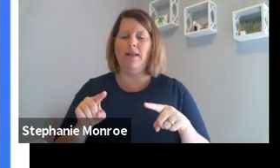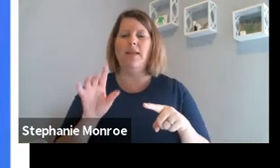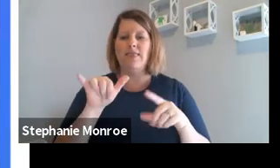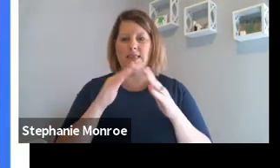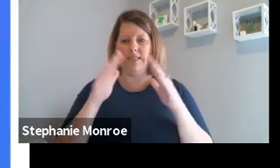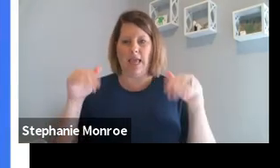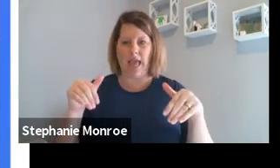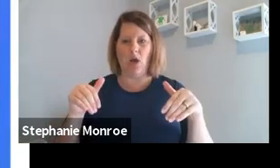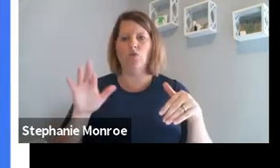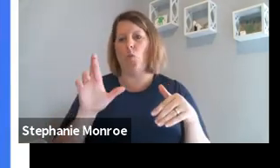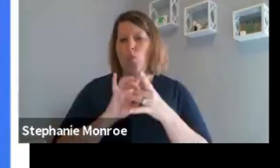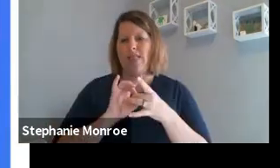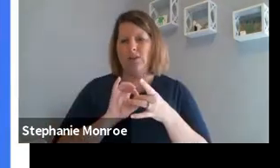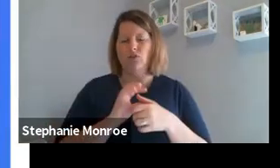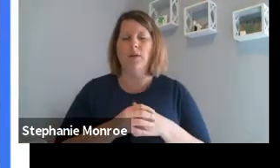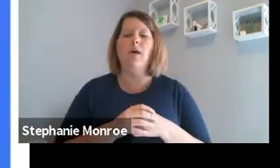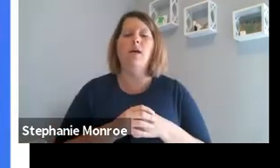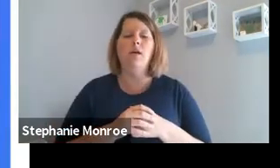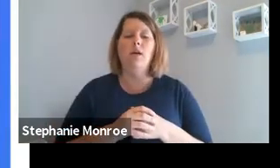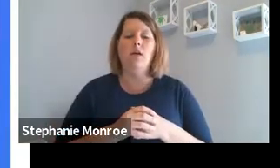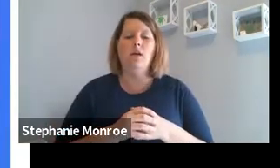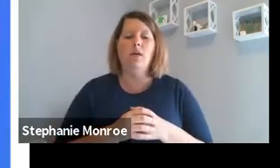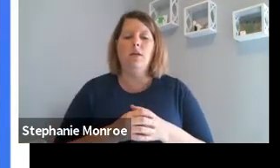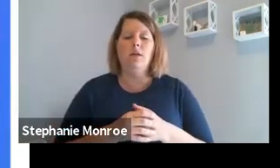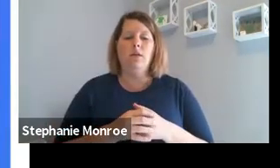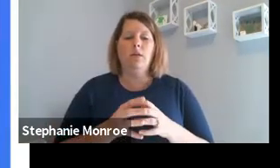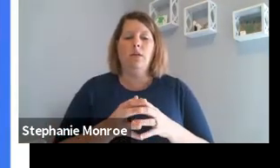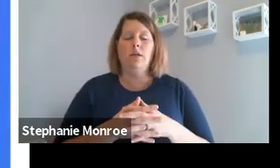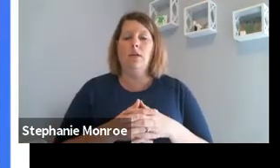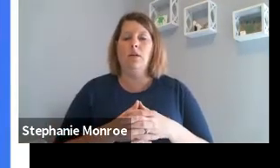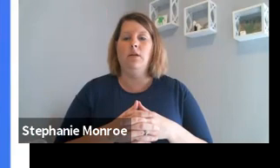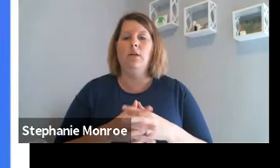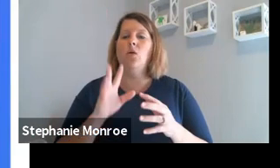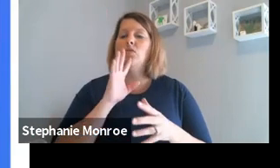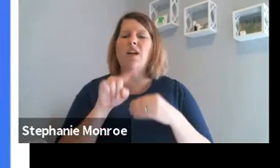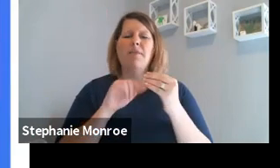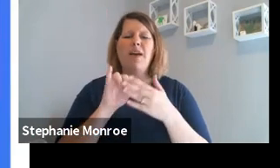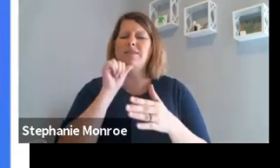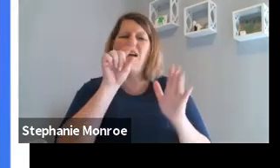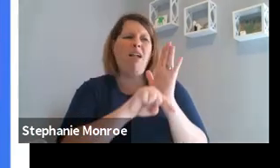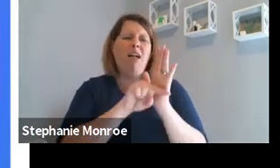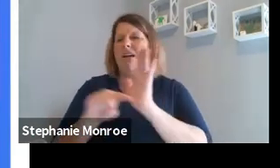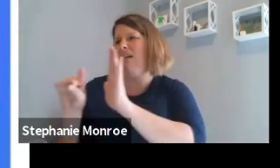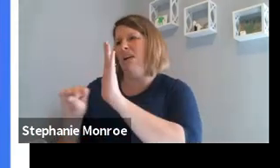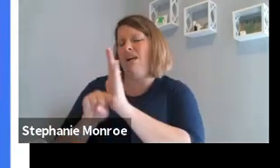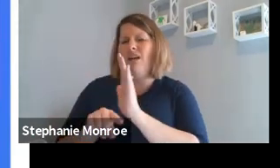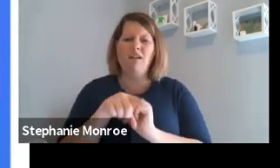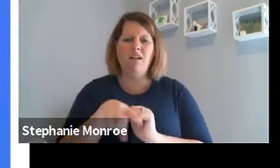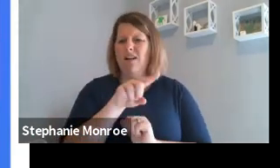or in this relationship. We're talking about not putting each other's down, and not giving each other any additional power